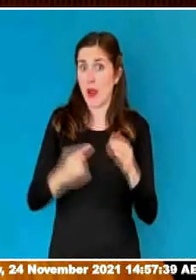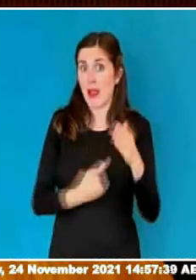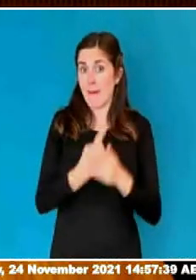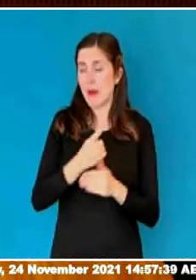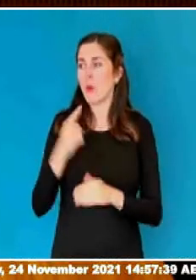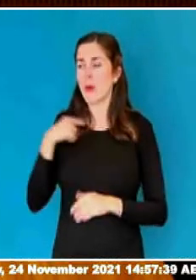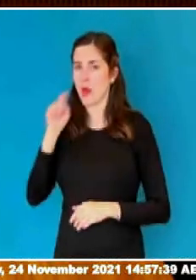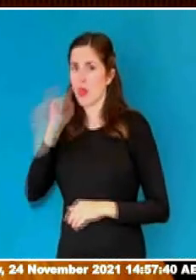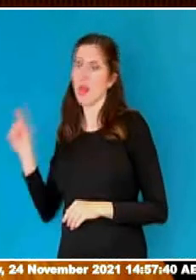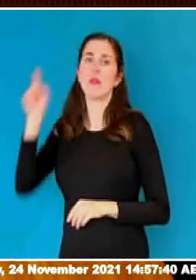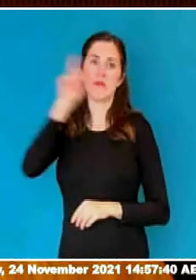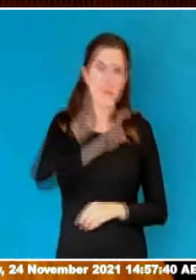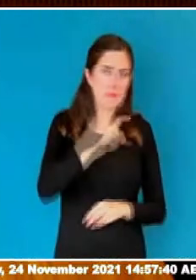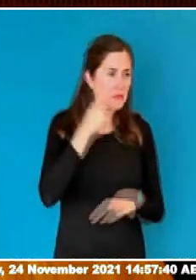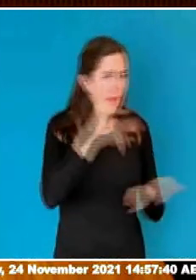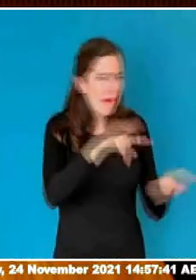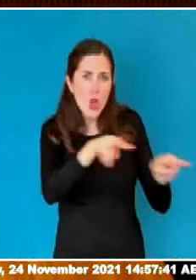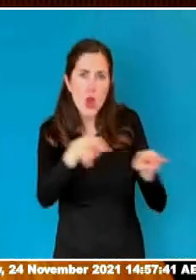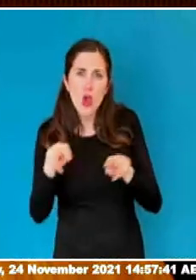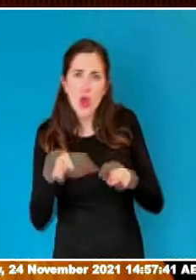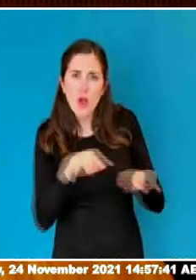we can then data mine or analyse.